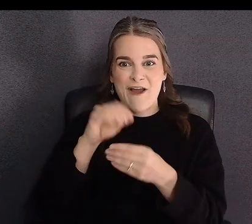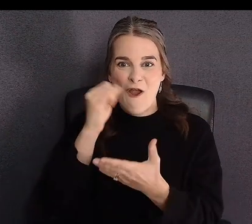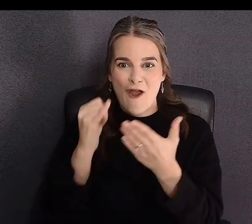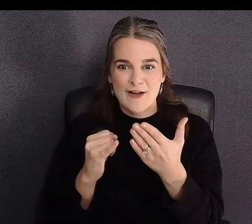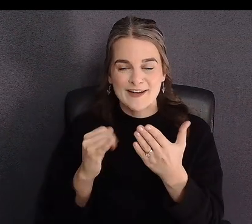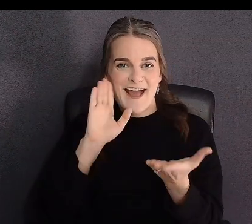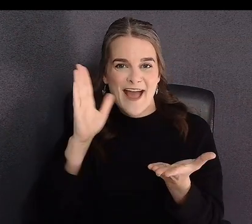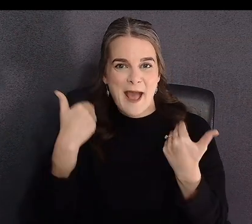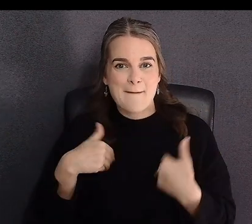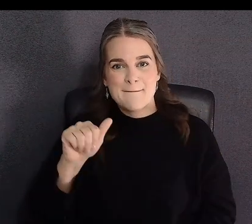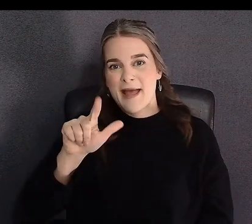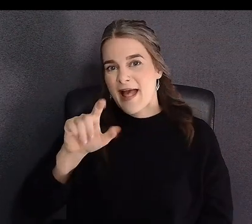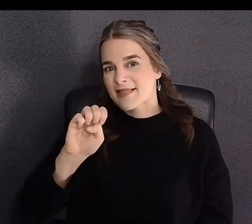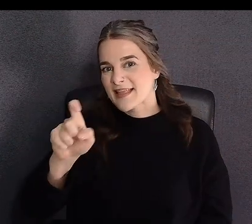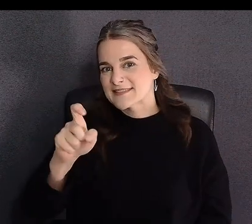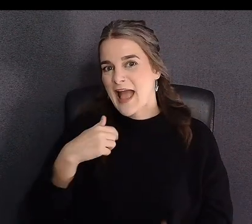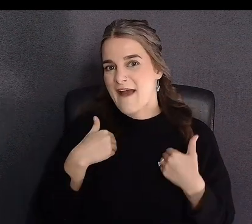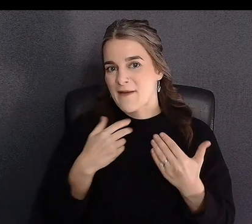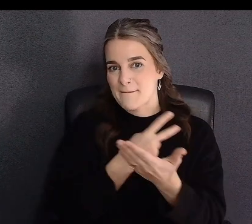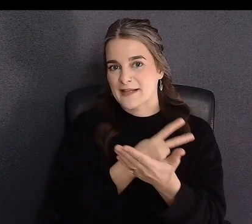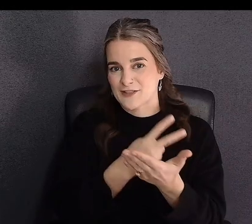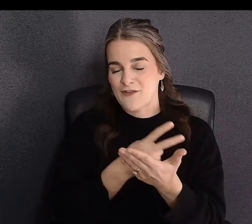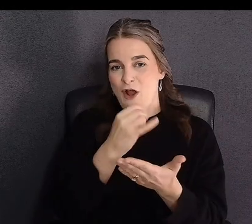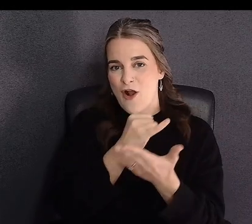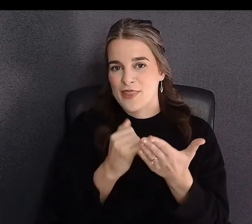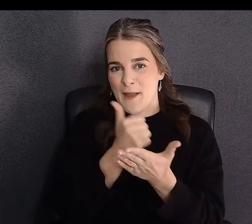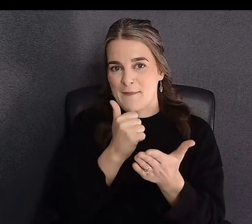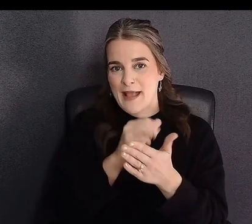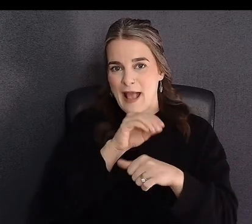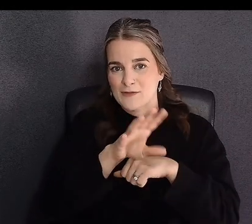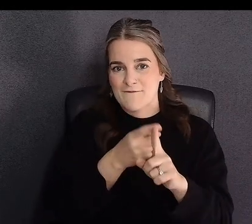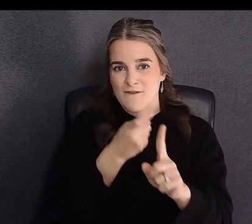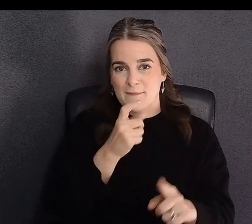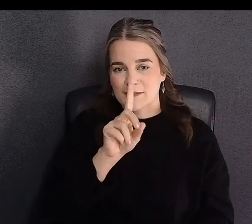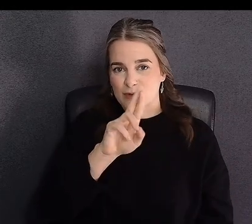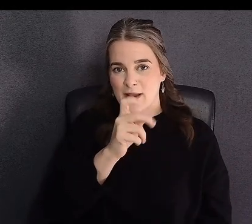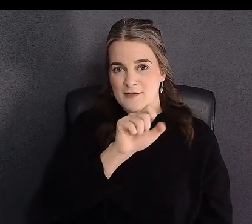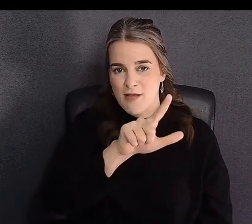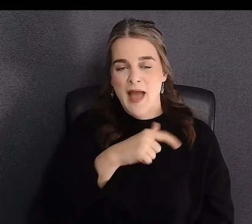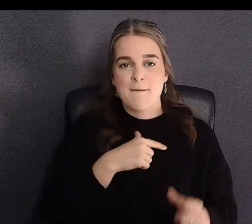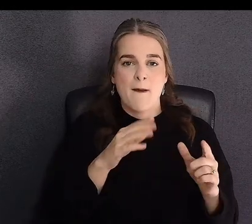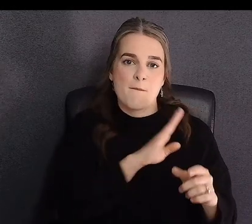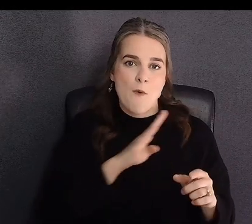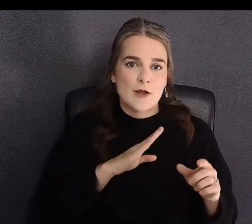I have my master's in Art Therapy and Counseling from Drexel. And I'm a board-certified art therapist.